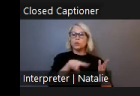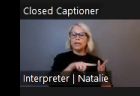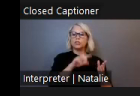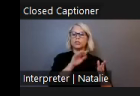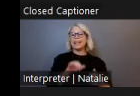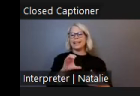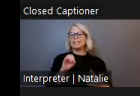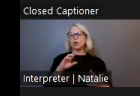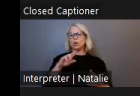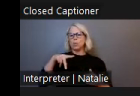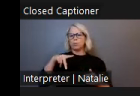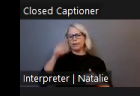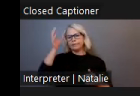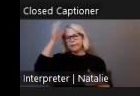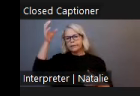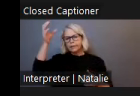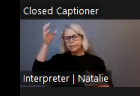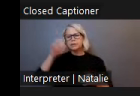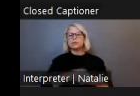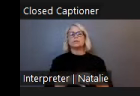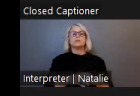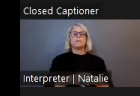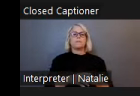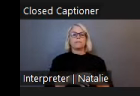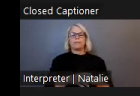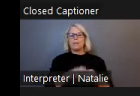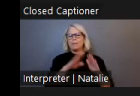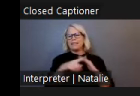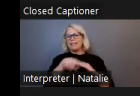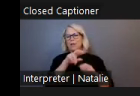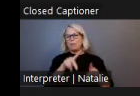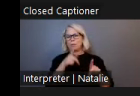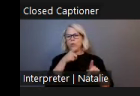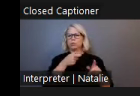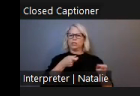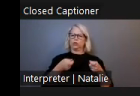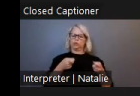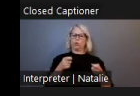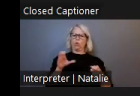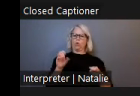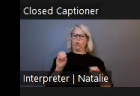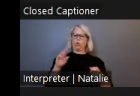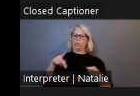They are essentially the people that control the corporation.